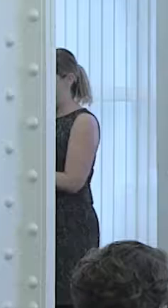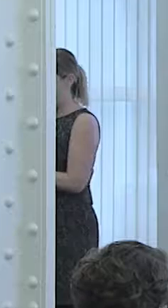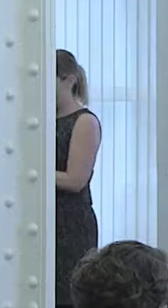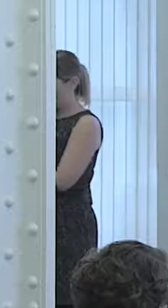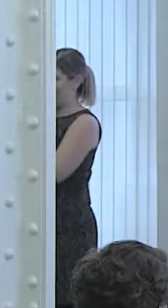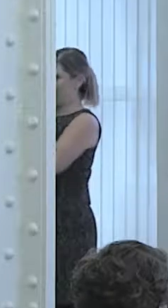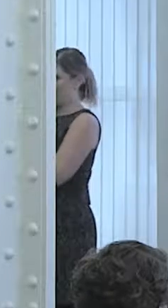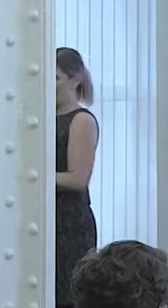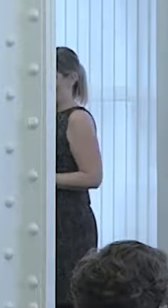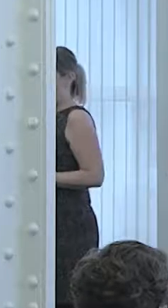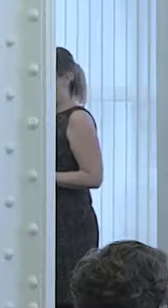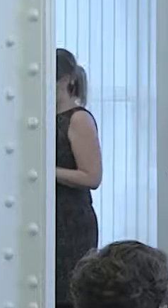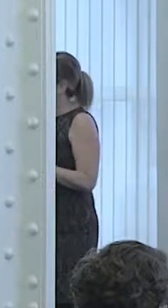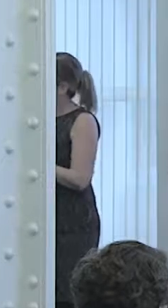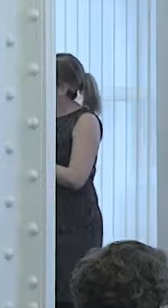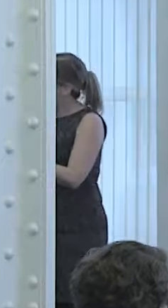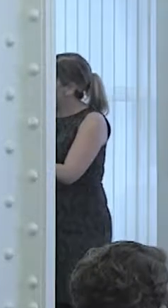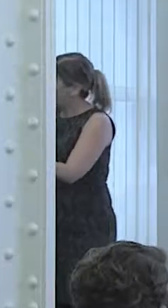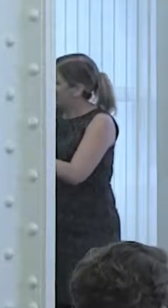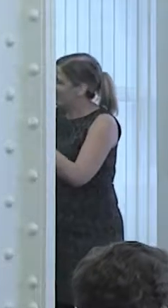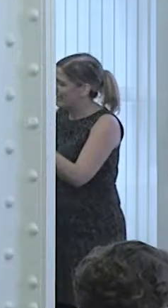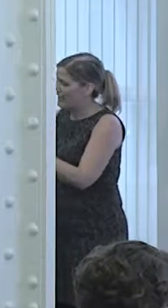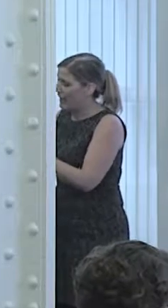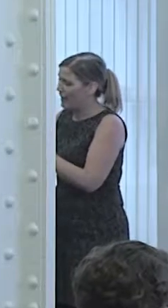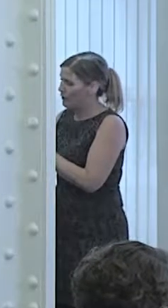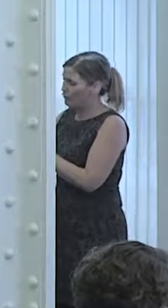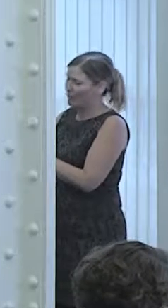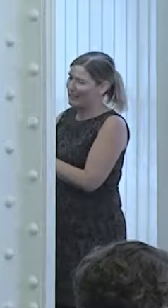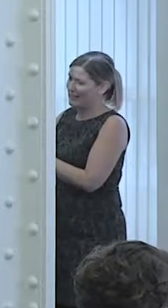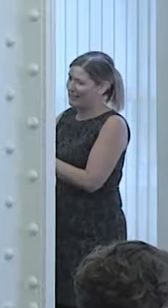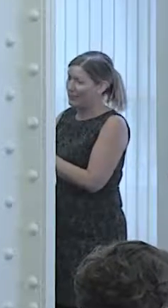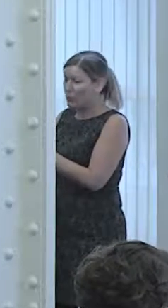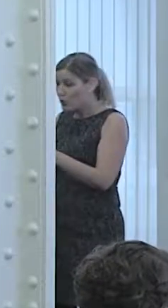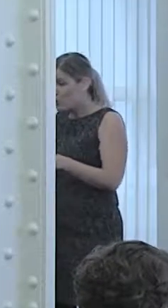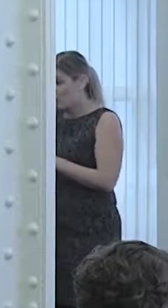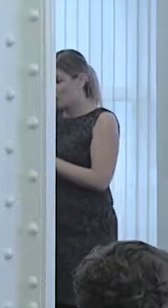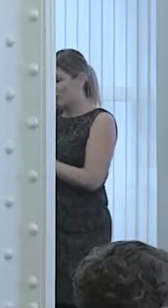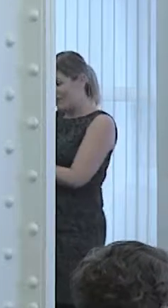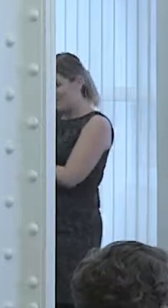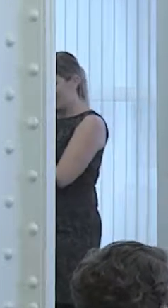but that only a certain type of freak. Your freak flag can fly as long as you are